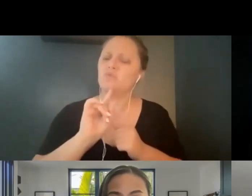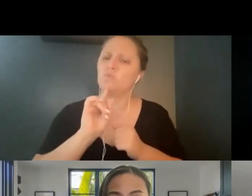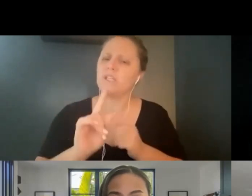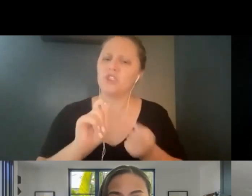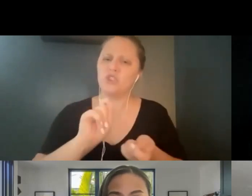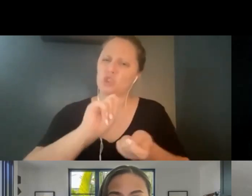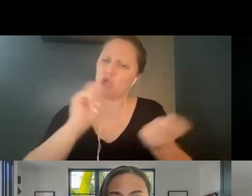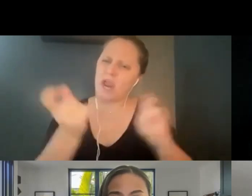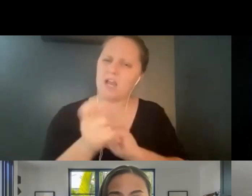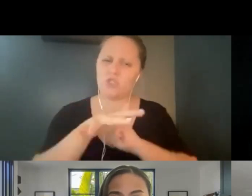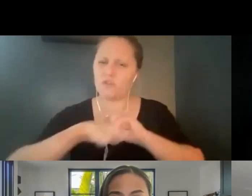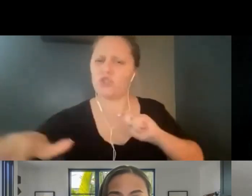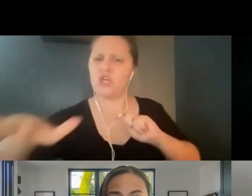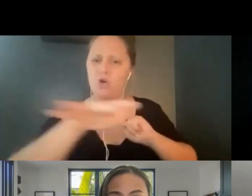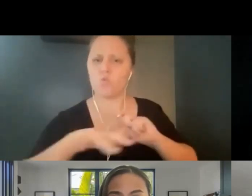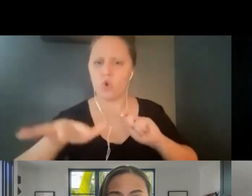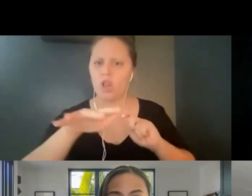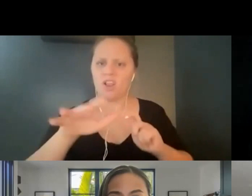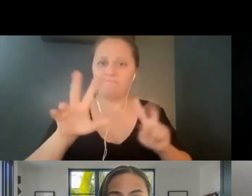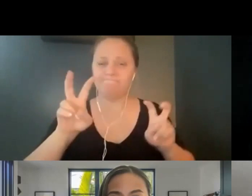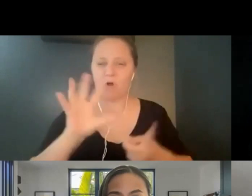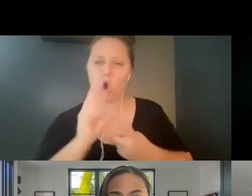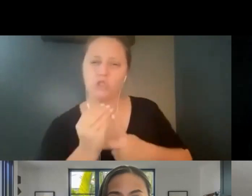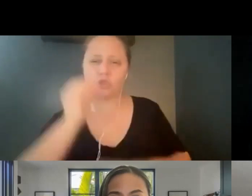sure that if we can do that with the whole city that there are some tips